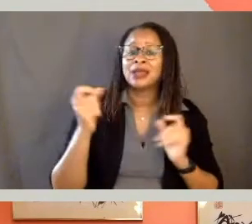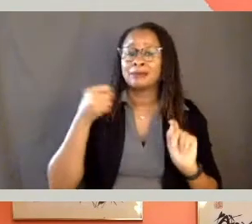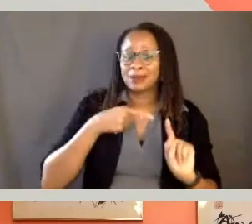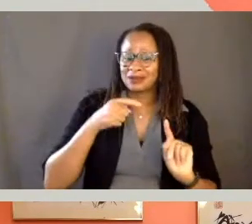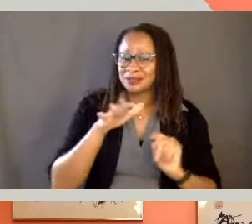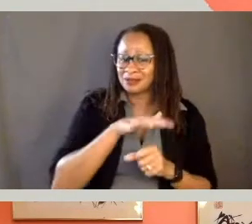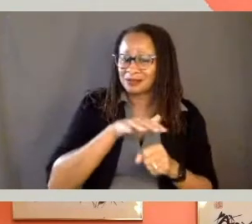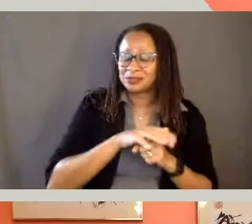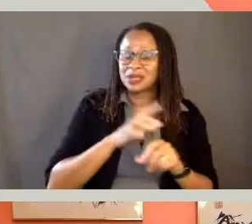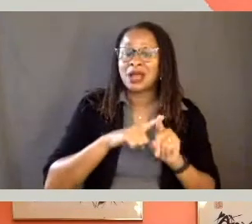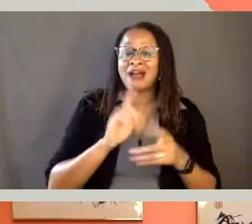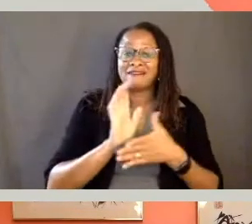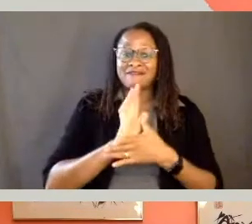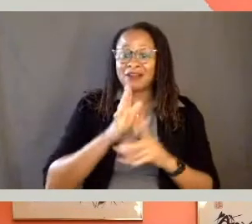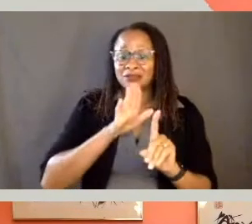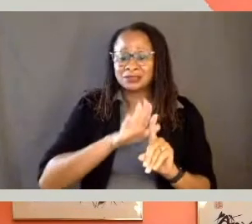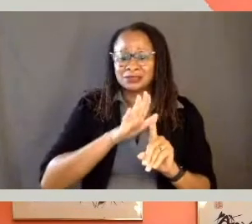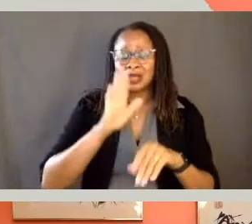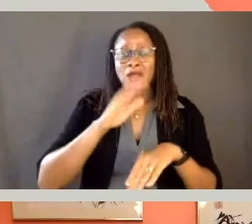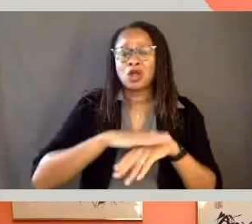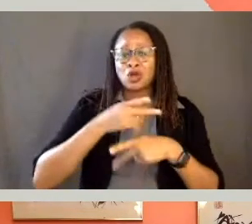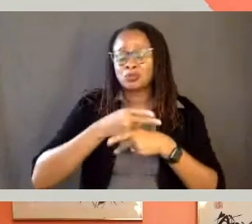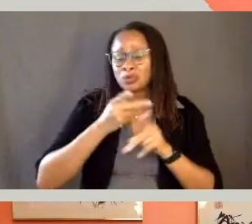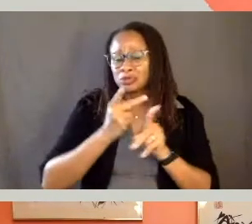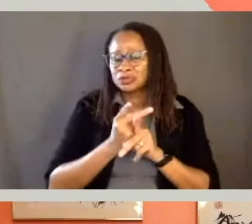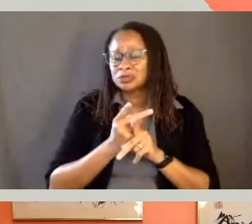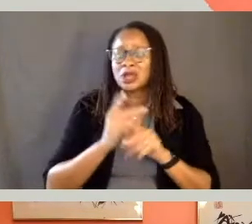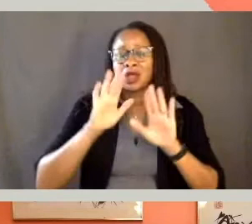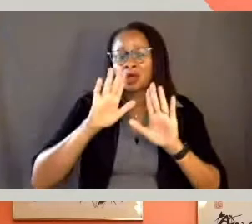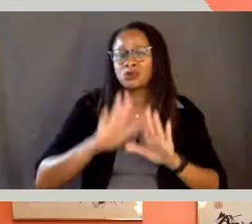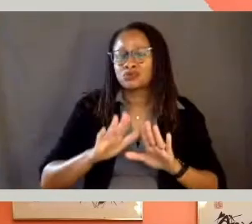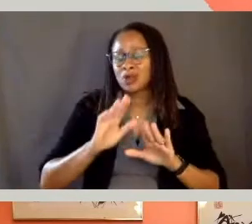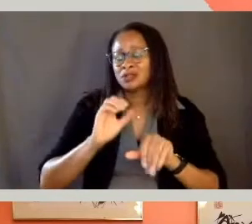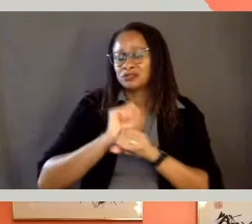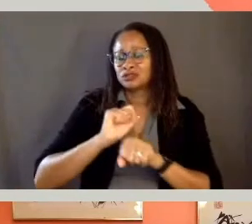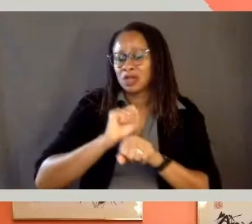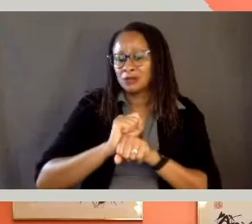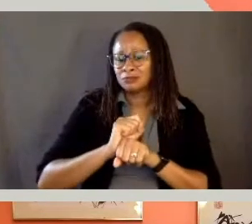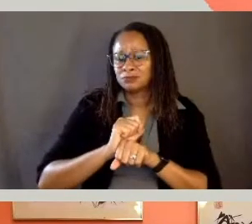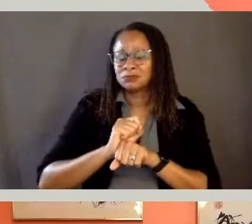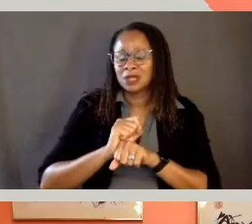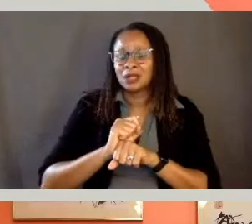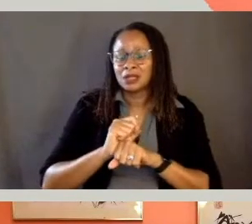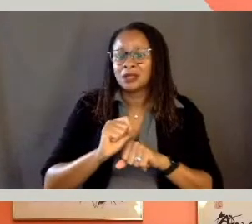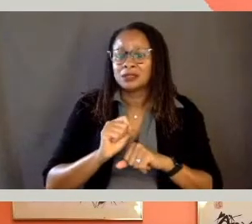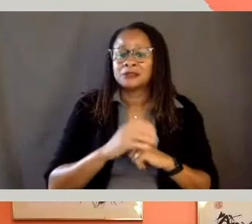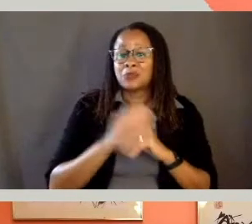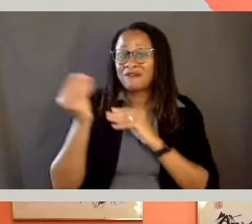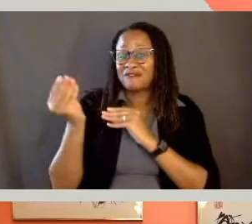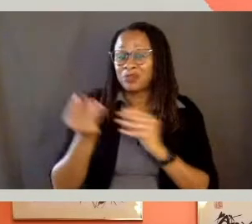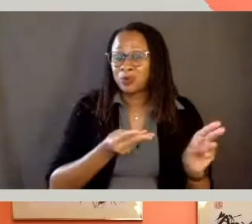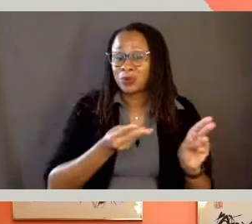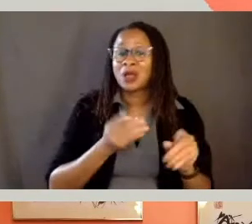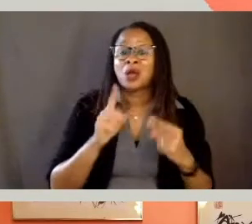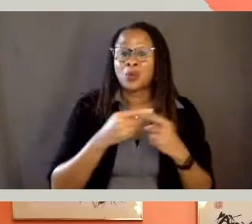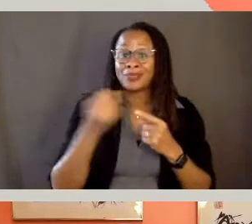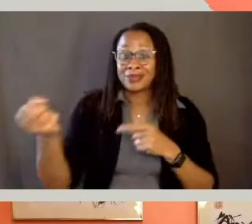The film, I think on production they did a great job being more exclusive, obviously. But when they came back,